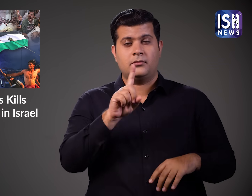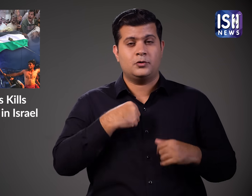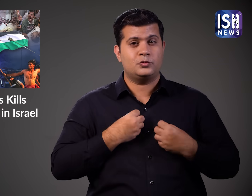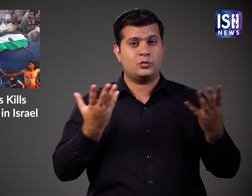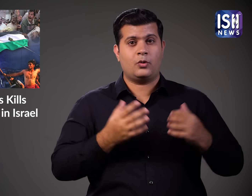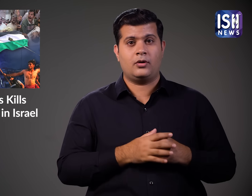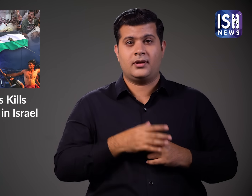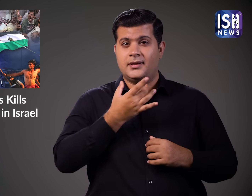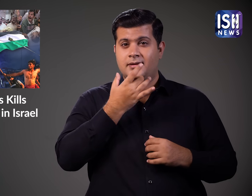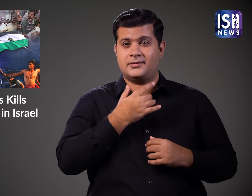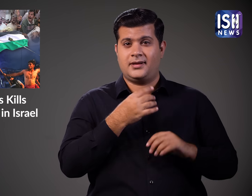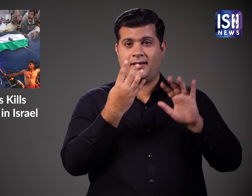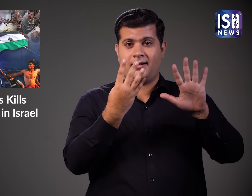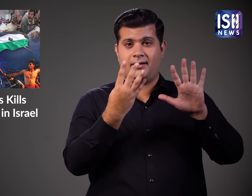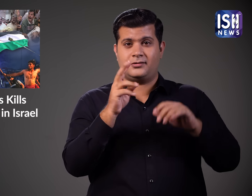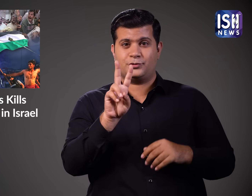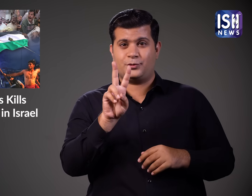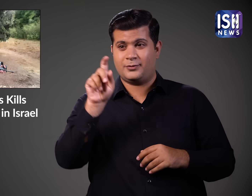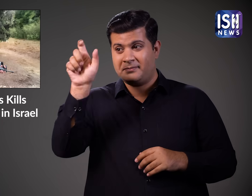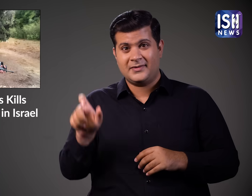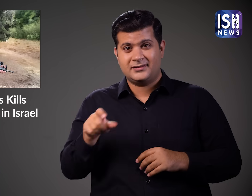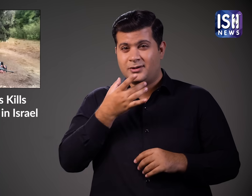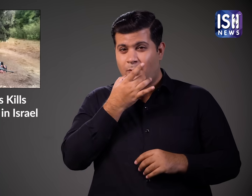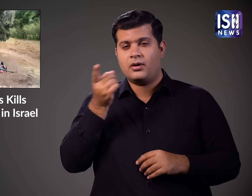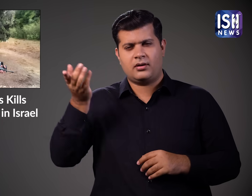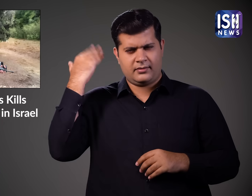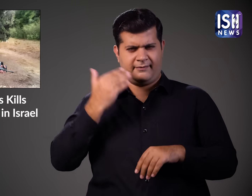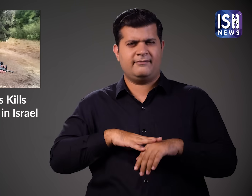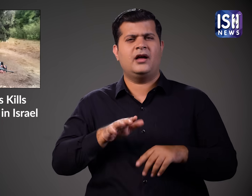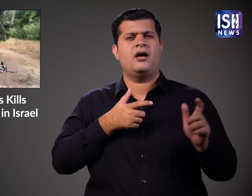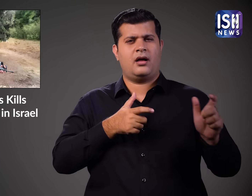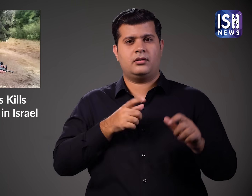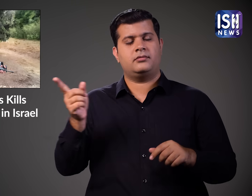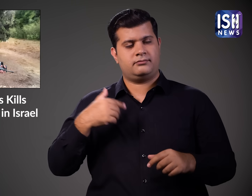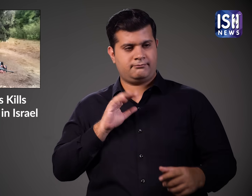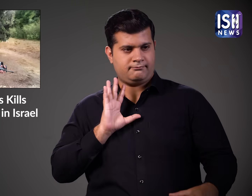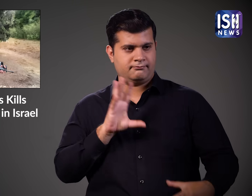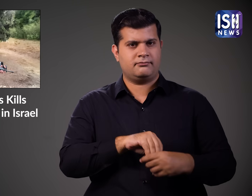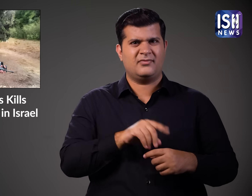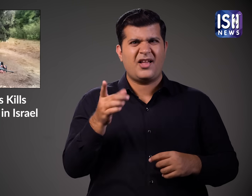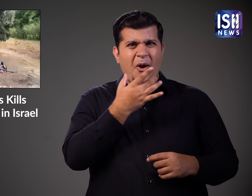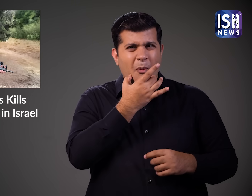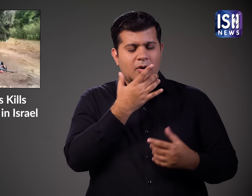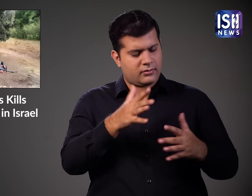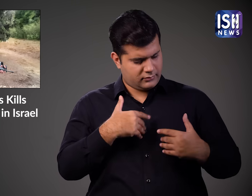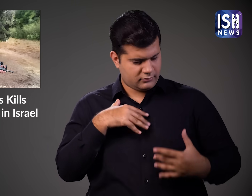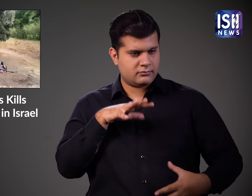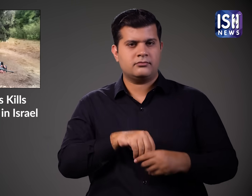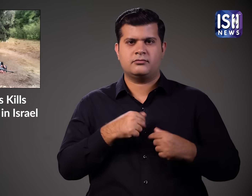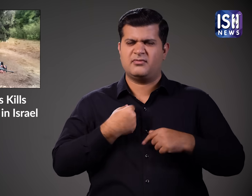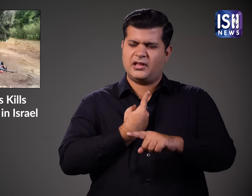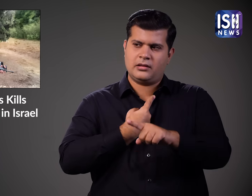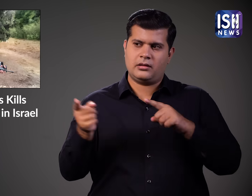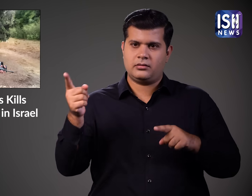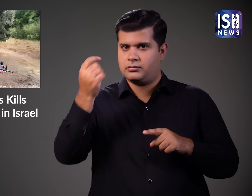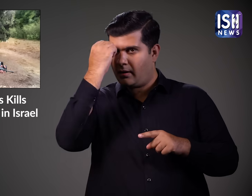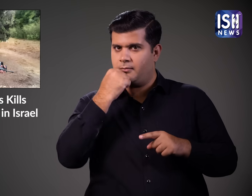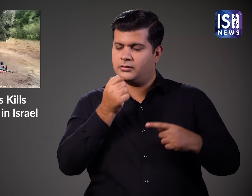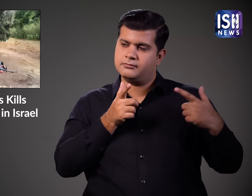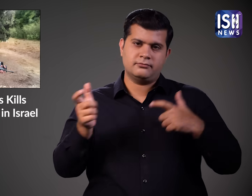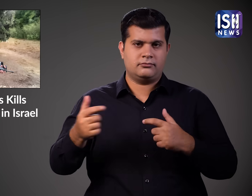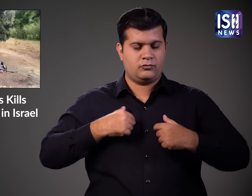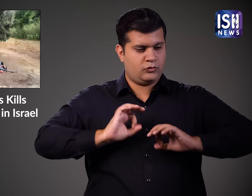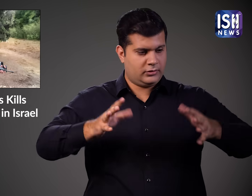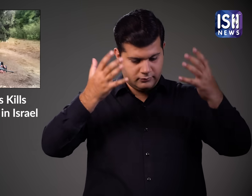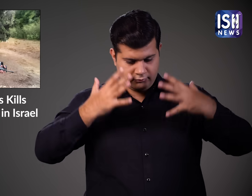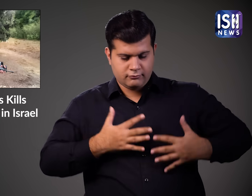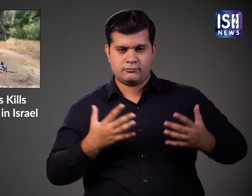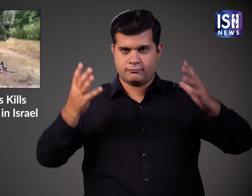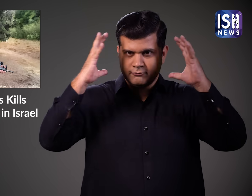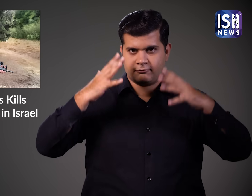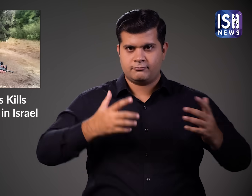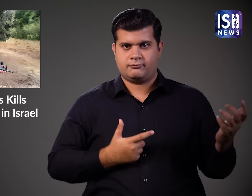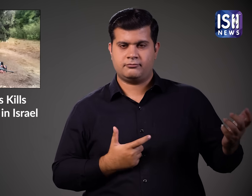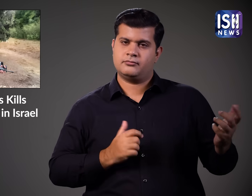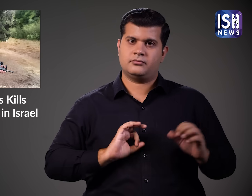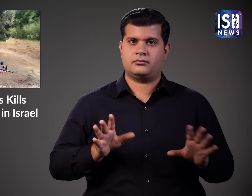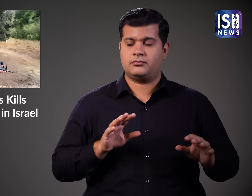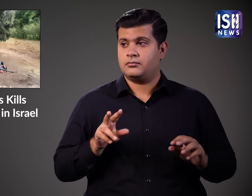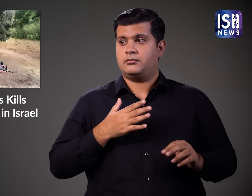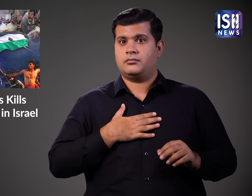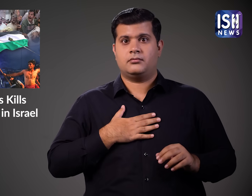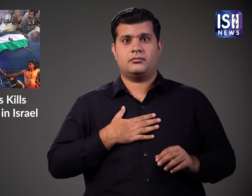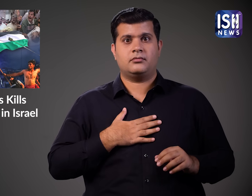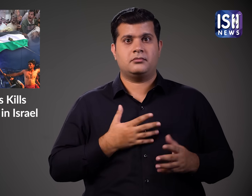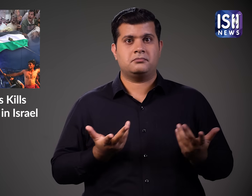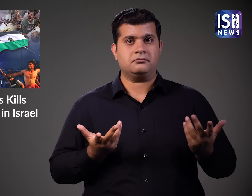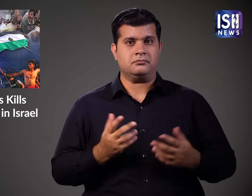Surprisingly, a 92 year old army veteran has joined back the Israeli force to fight against Hamas.